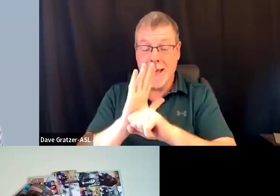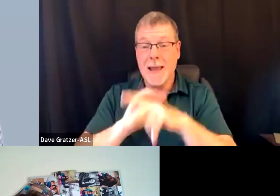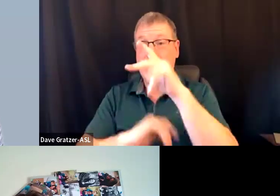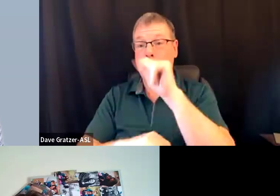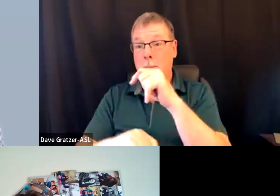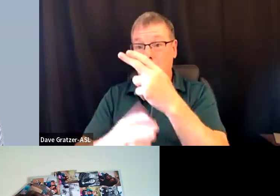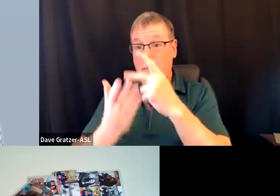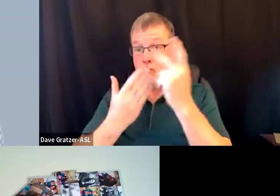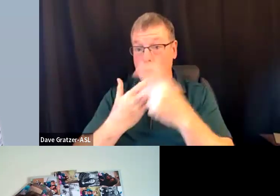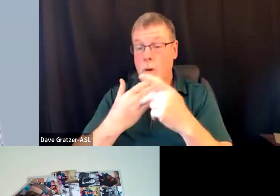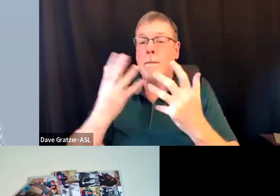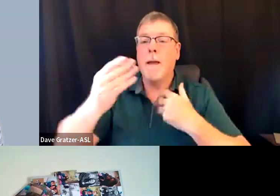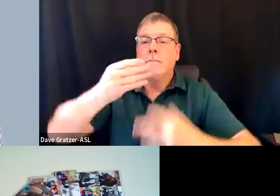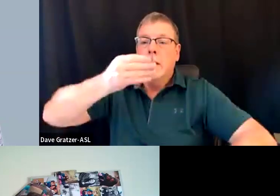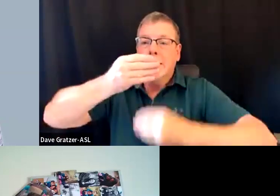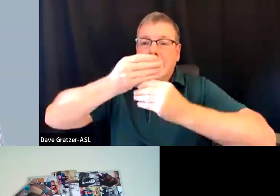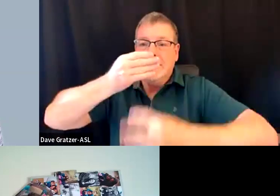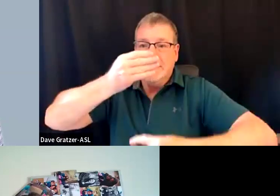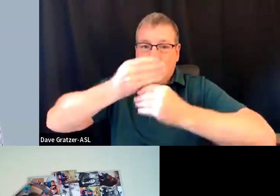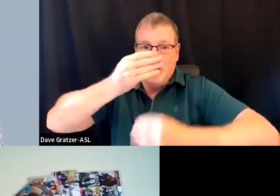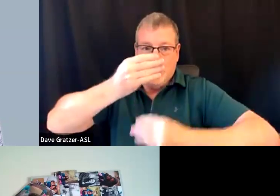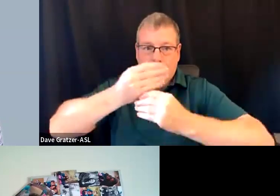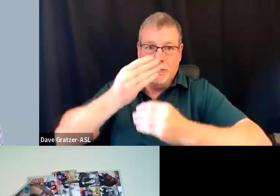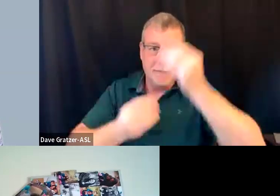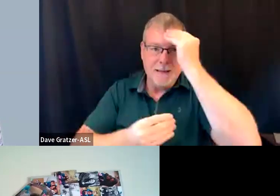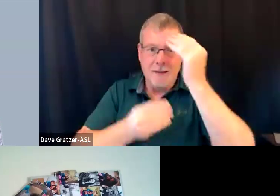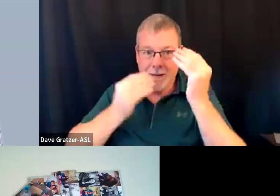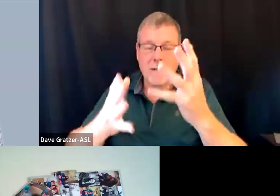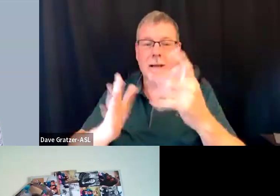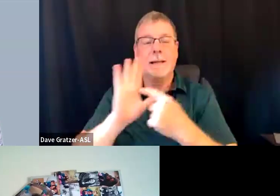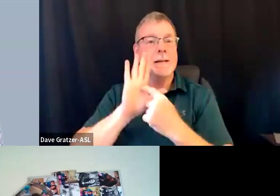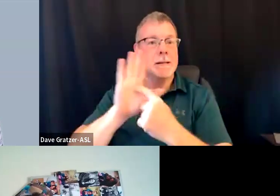may have additional details about examples of SMI